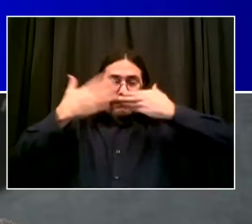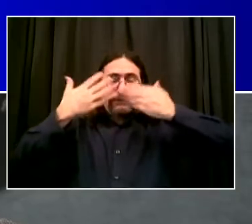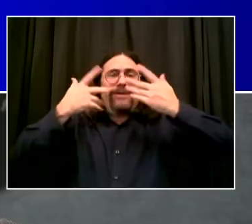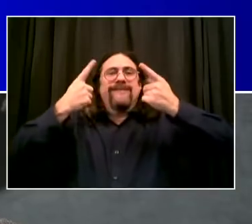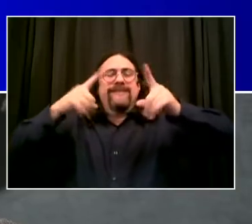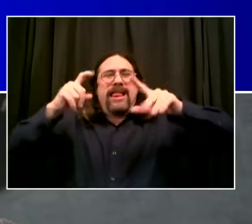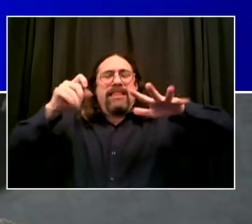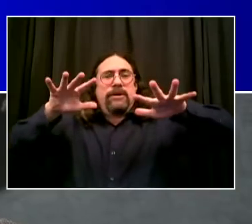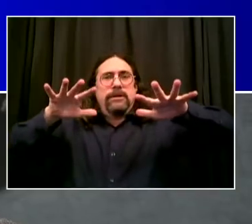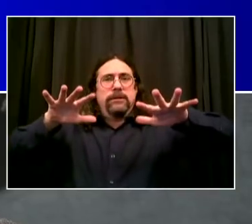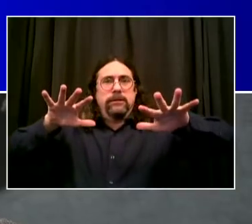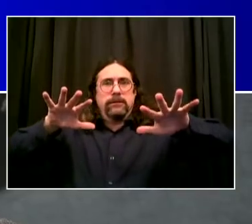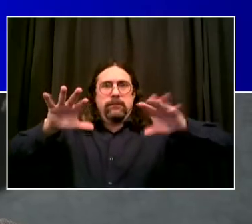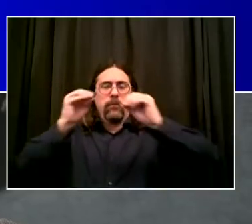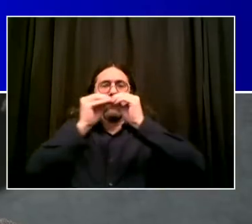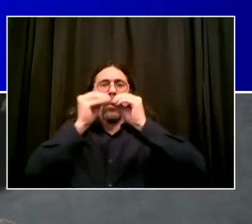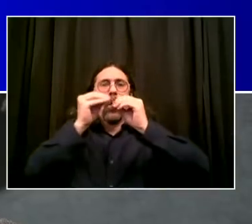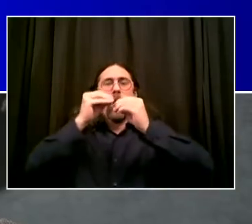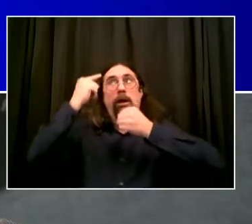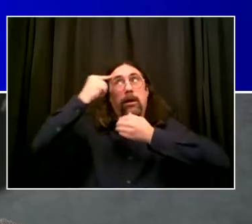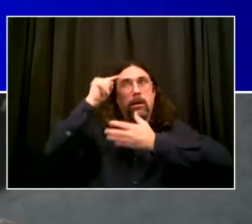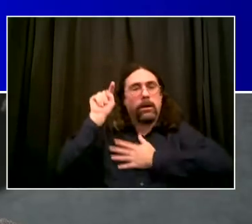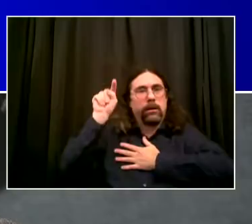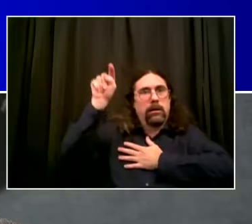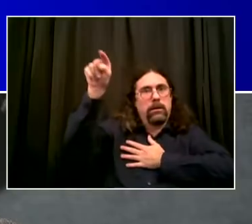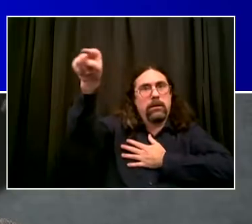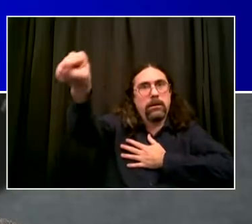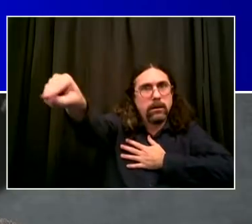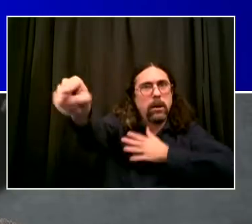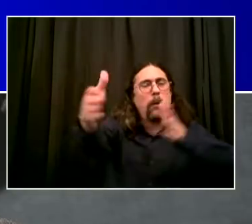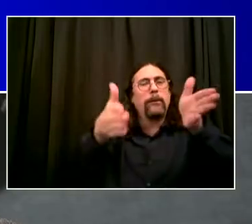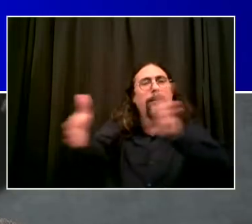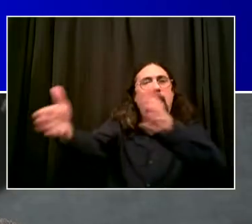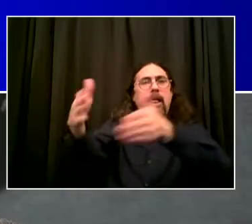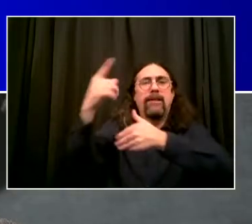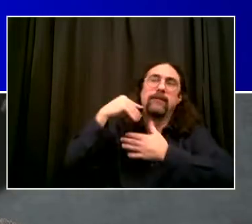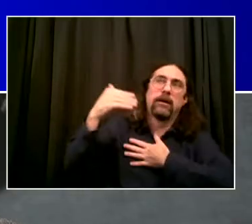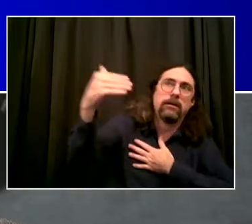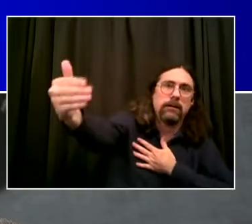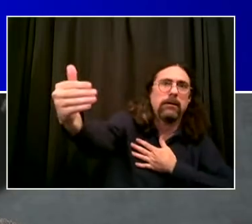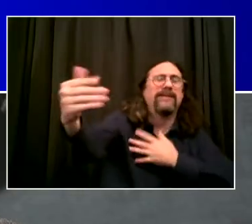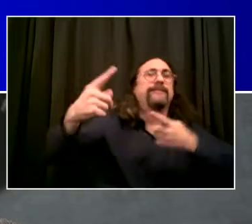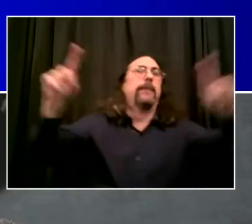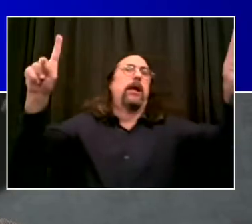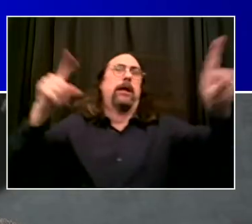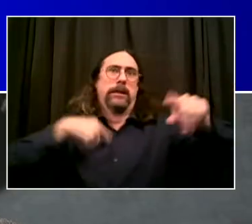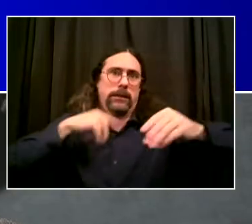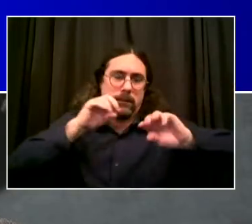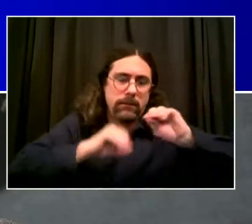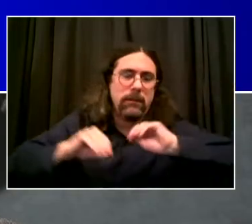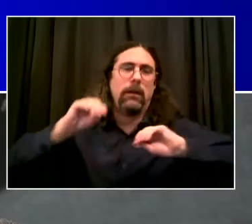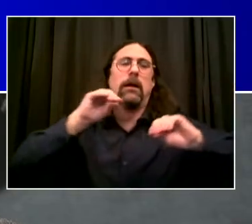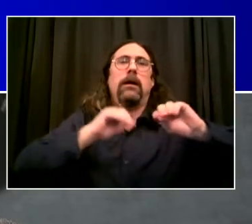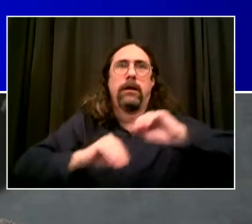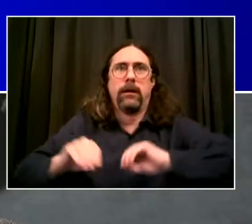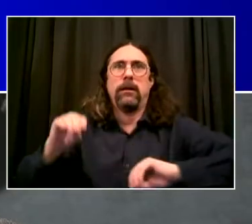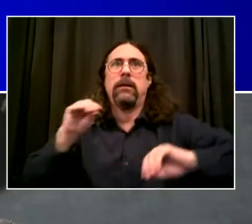SINGLE EDUCACAR TO EVERY SINGLE STAFF MEMBER SUPPORTING OUR